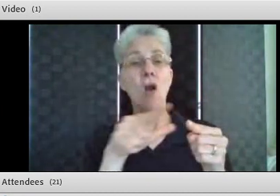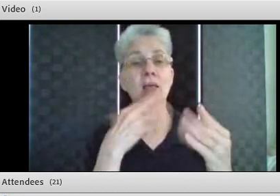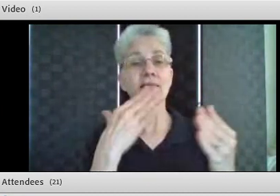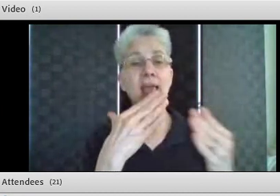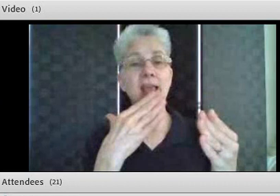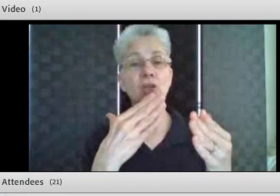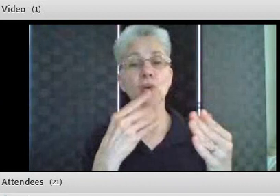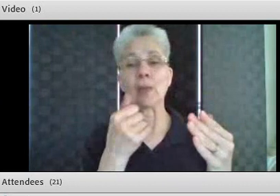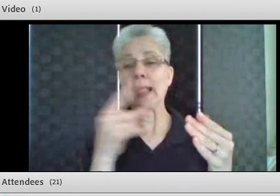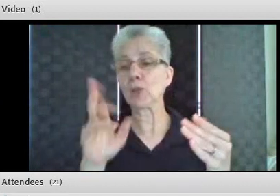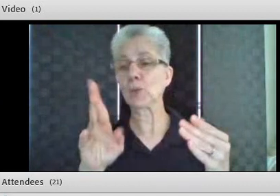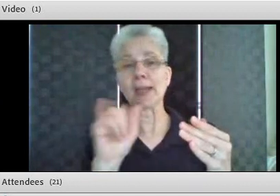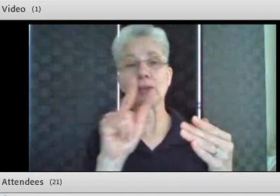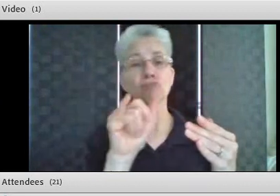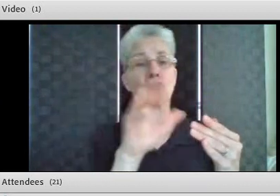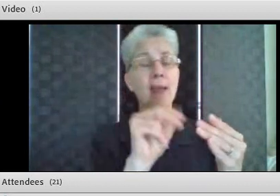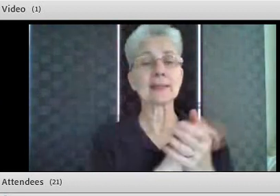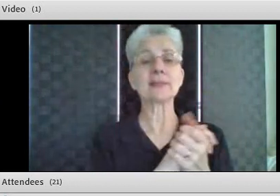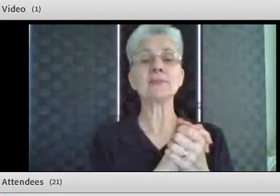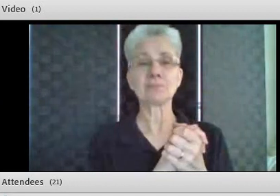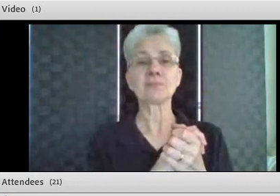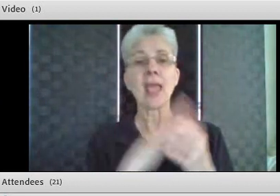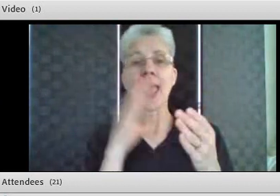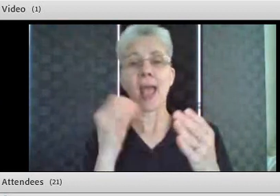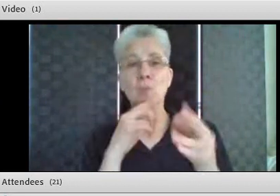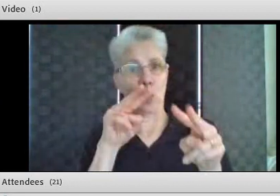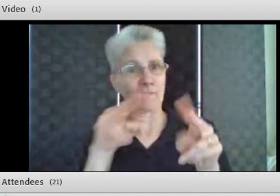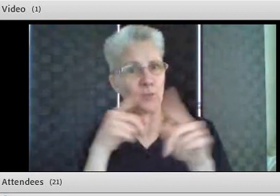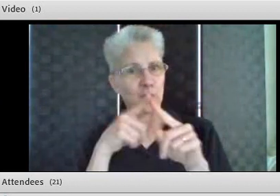to many more wonderful interactions with everyone,